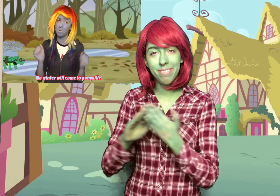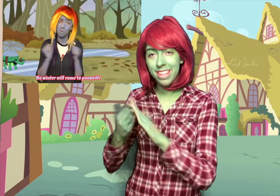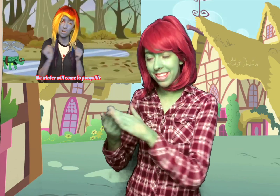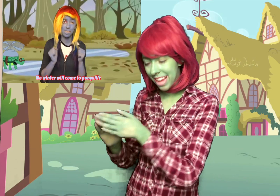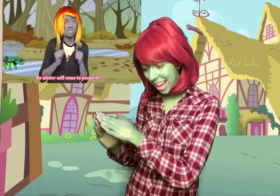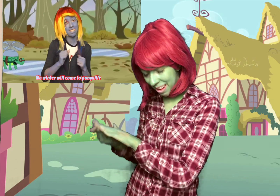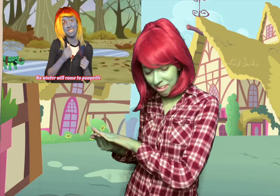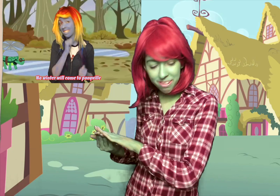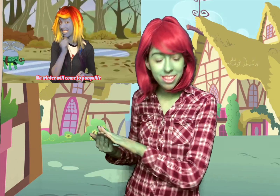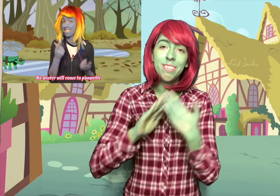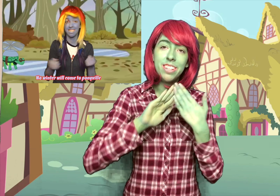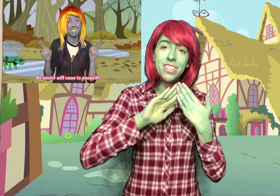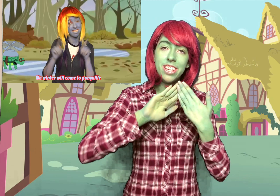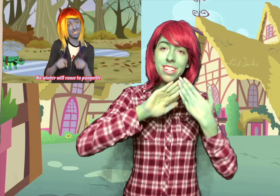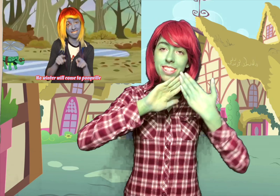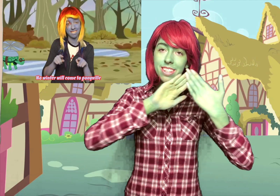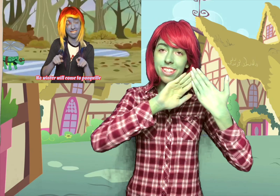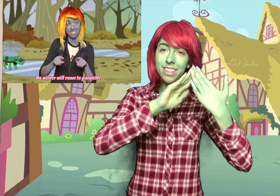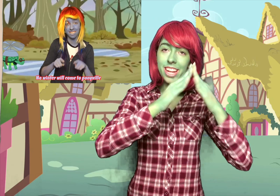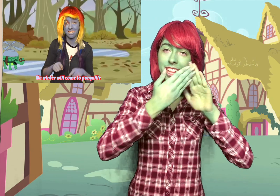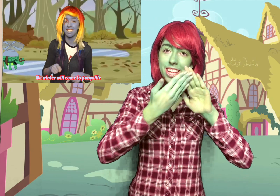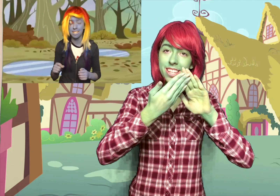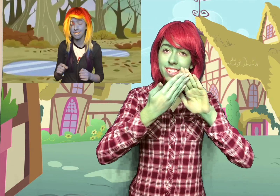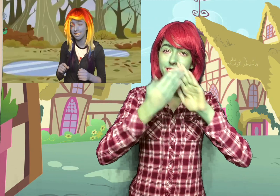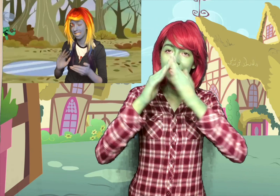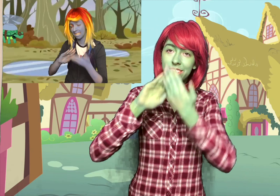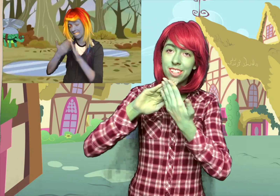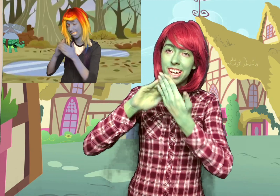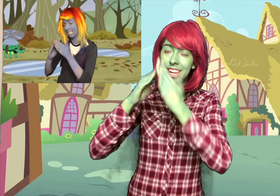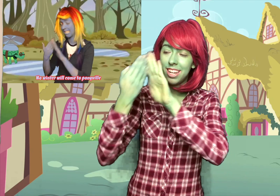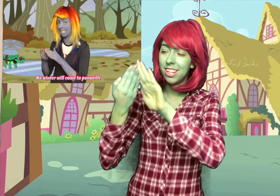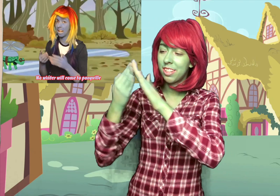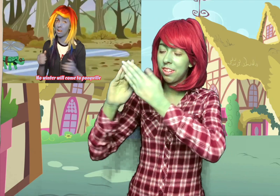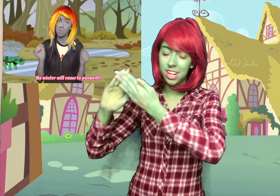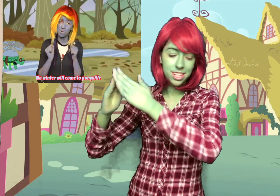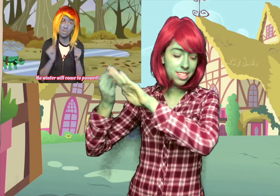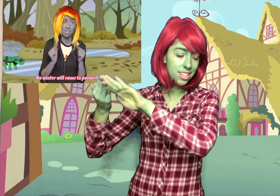with TOWN which is like this alternating across